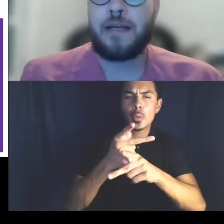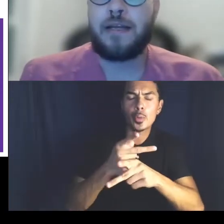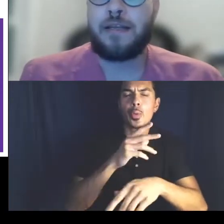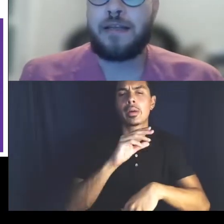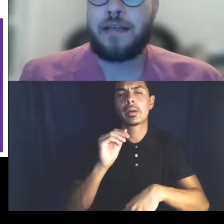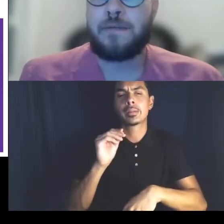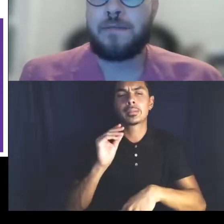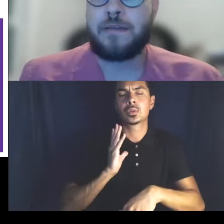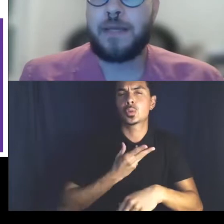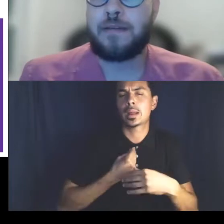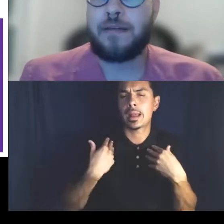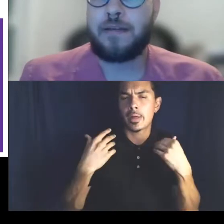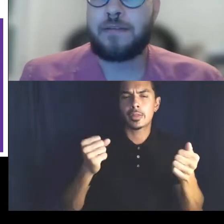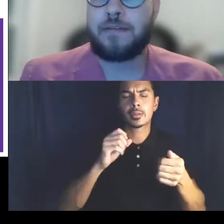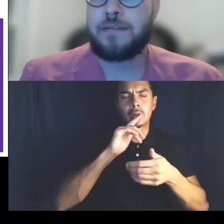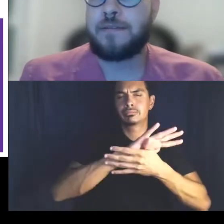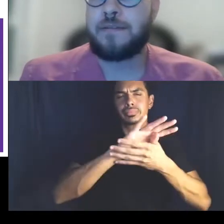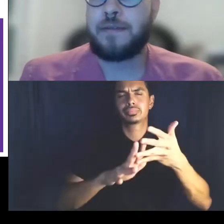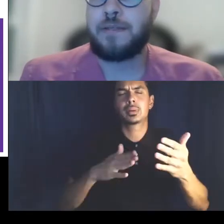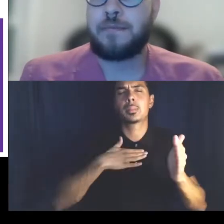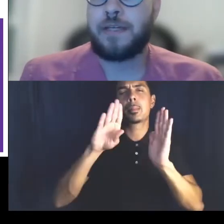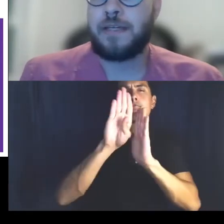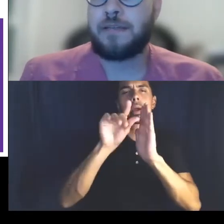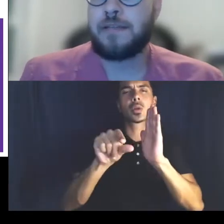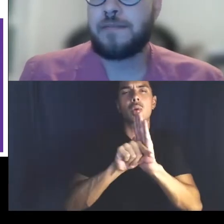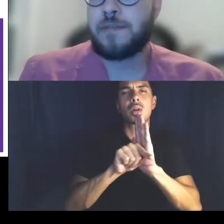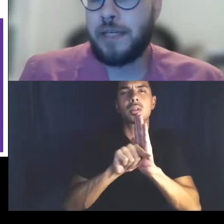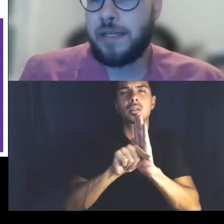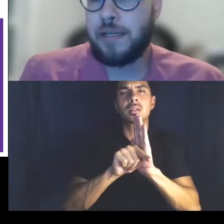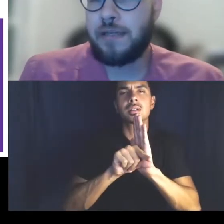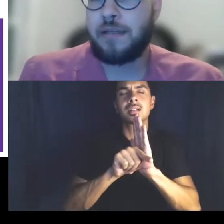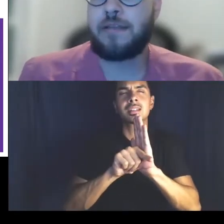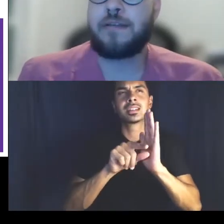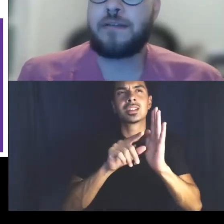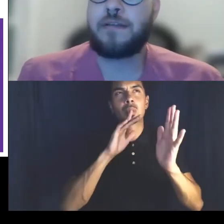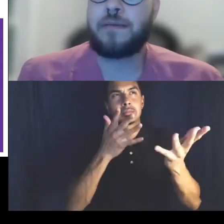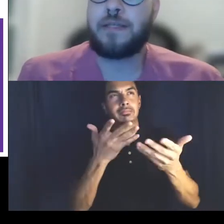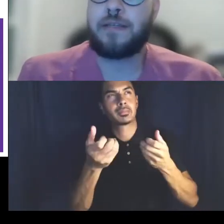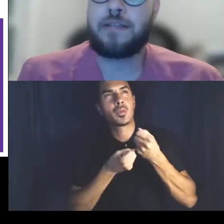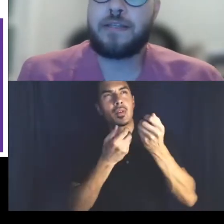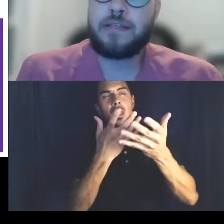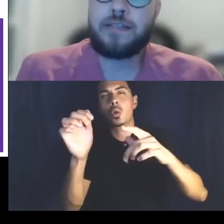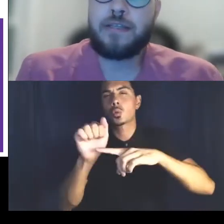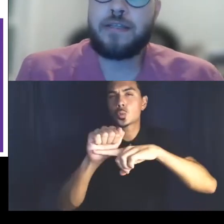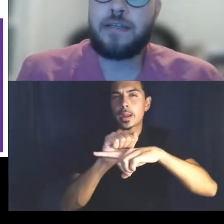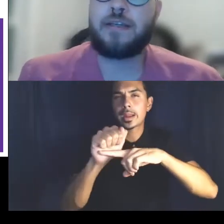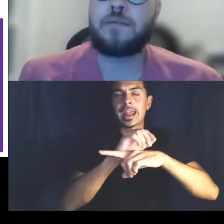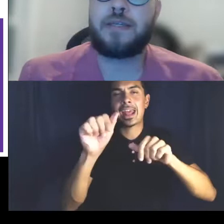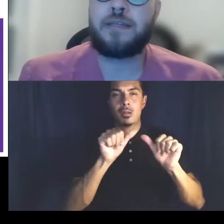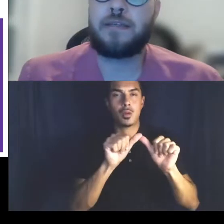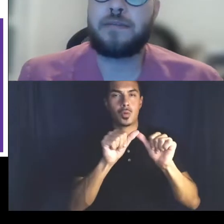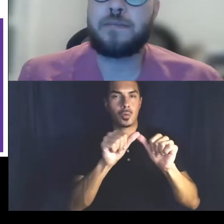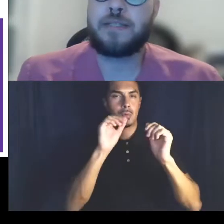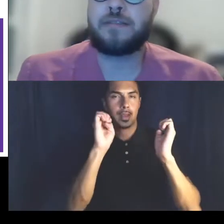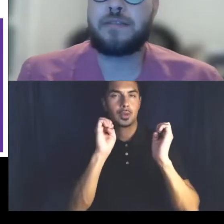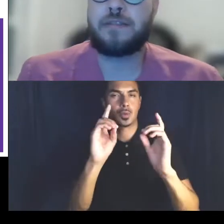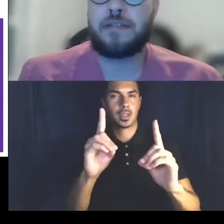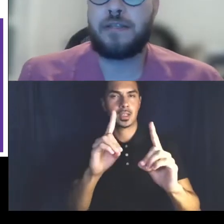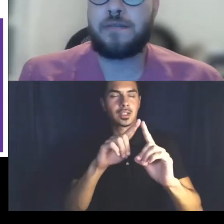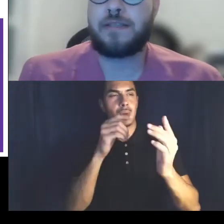I have a background also in providing lots of training and ongoing education and helping in research initiatives